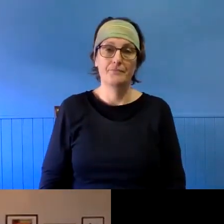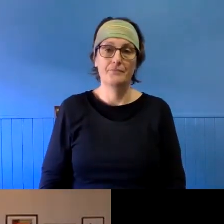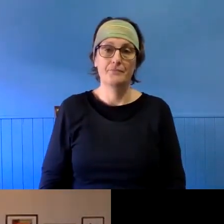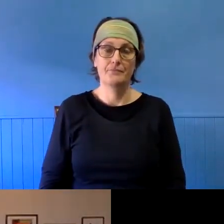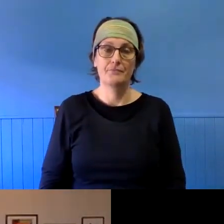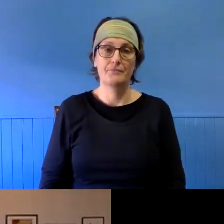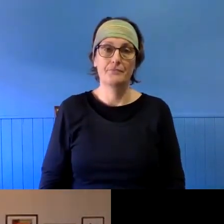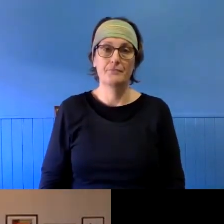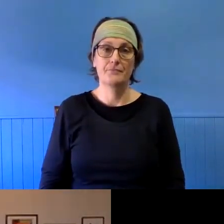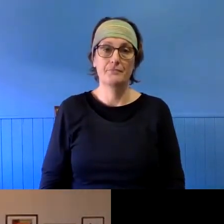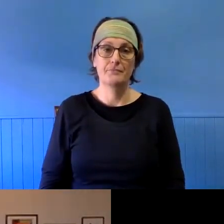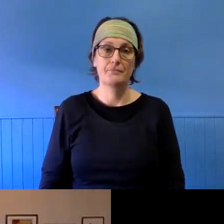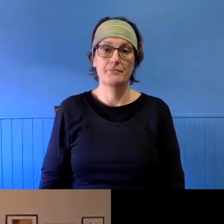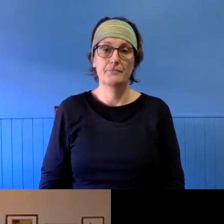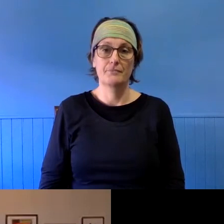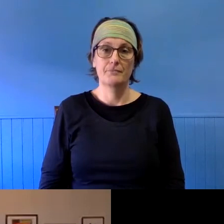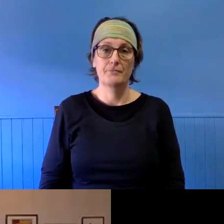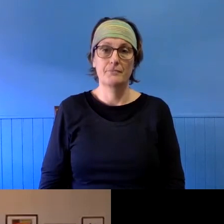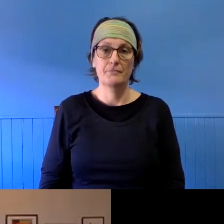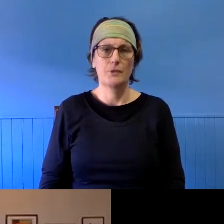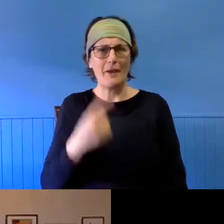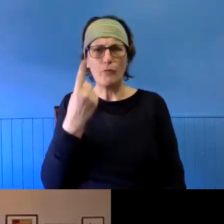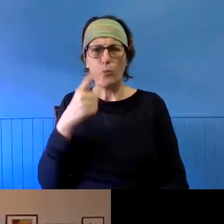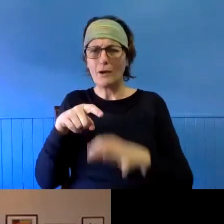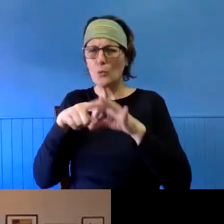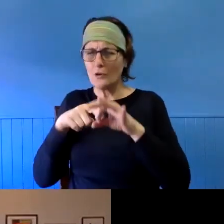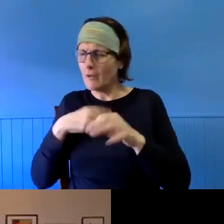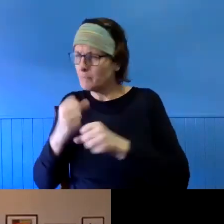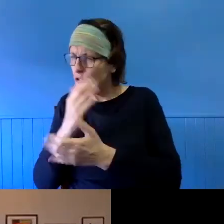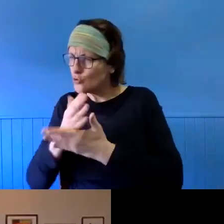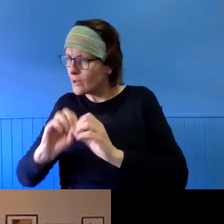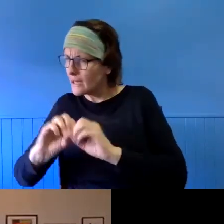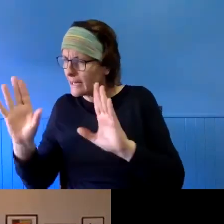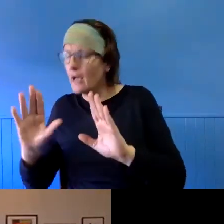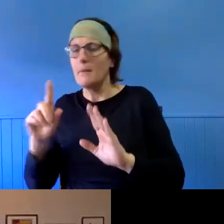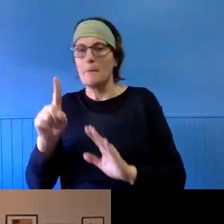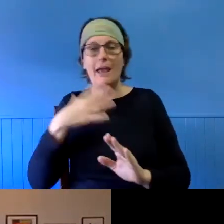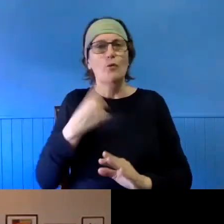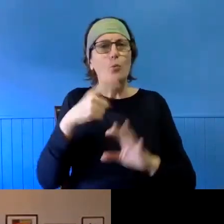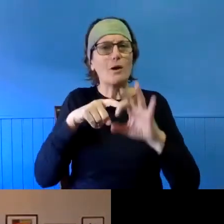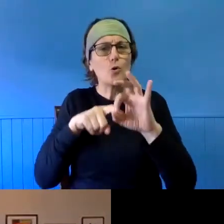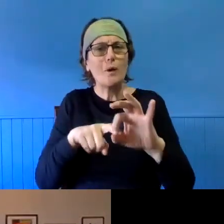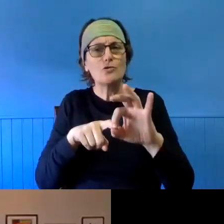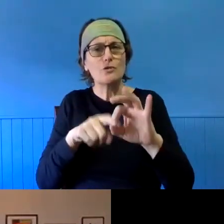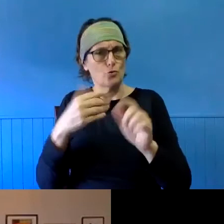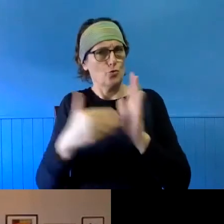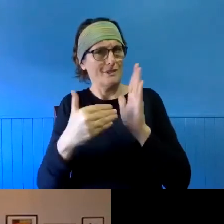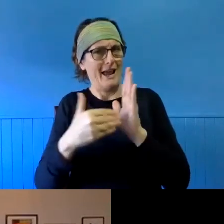We're clarifying a question with Matthew at the moment. In the meantime, today's session was very much about